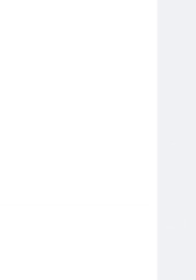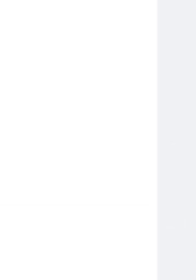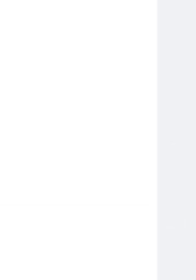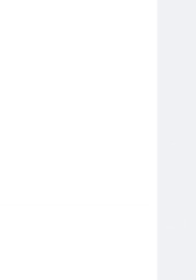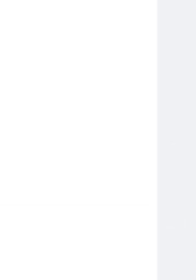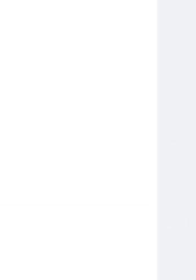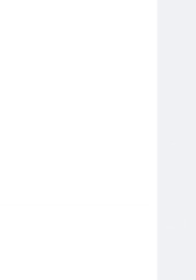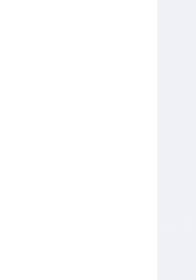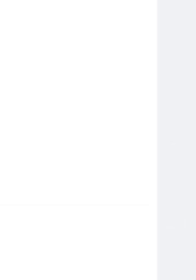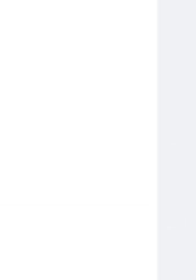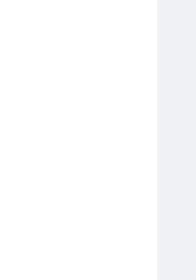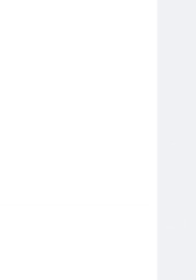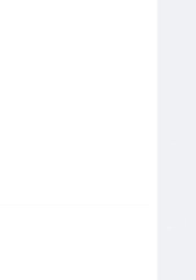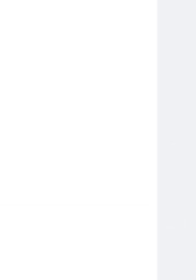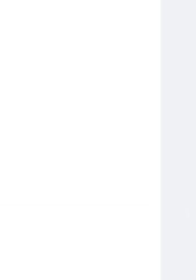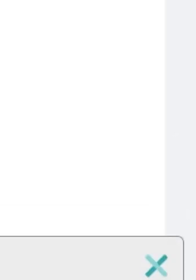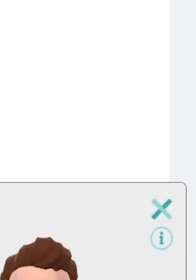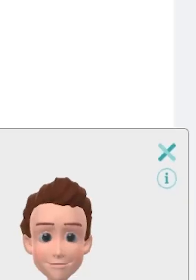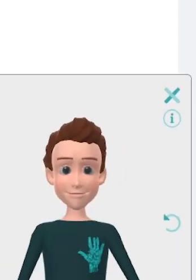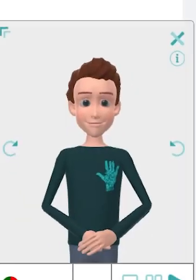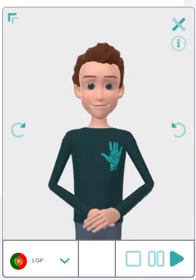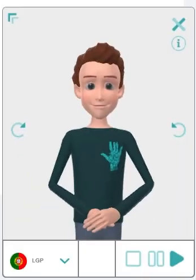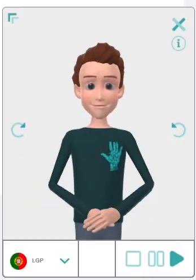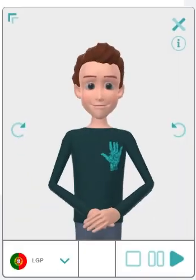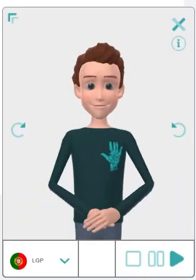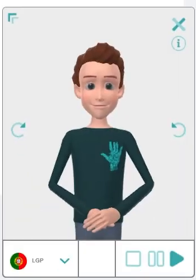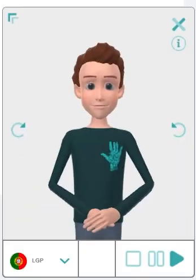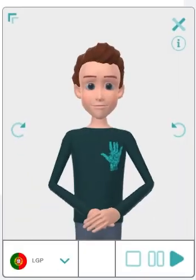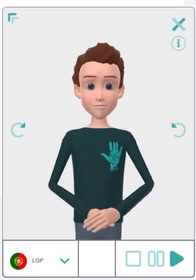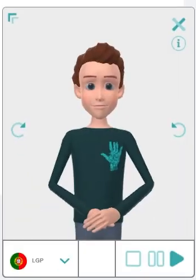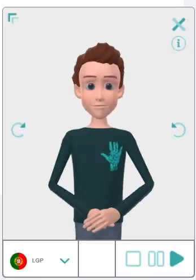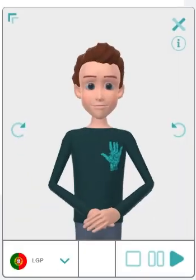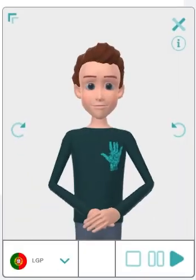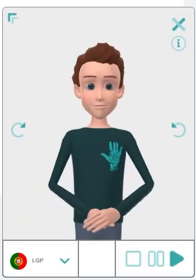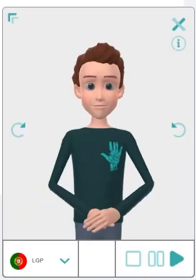let us look at the top right corner. On the right we have the help